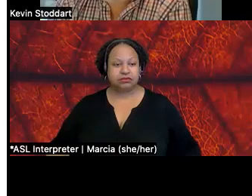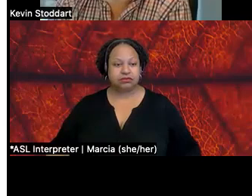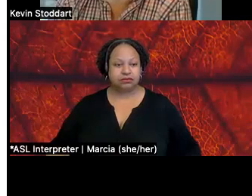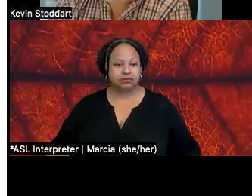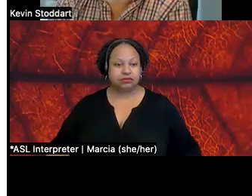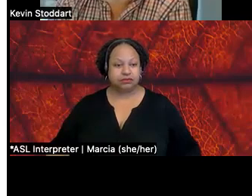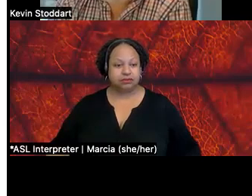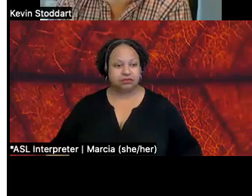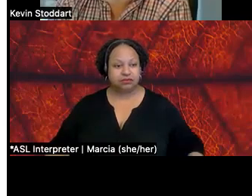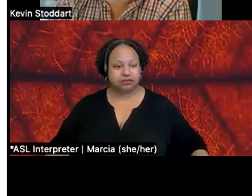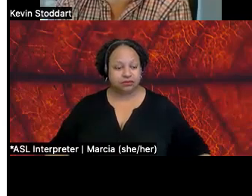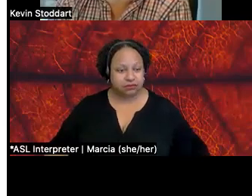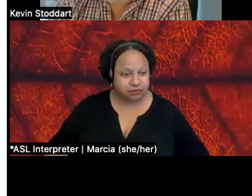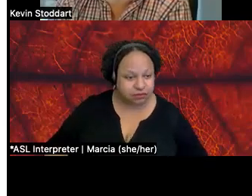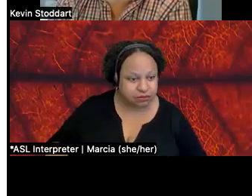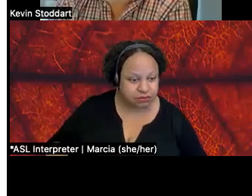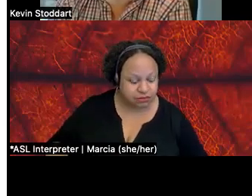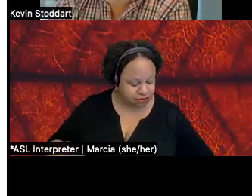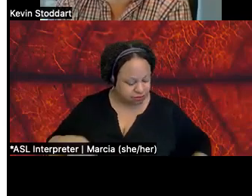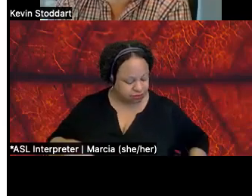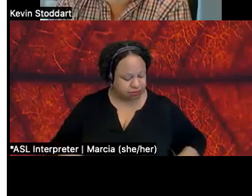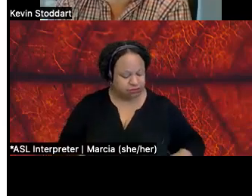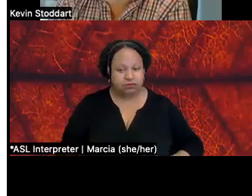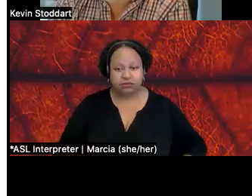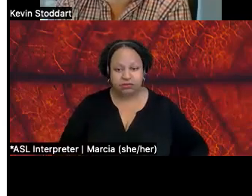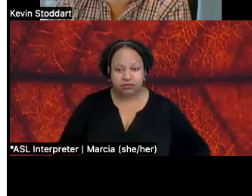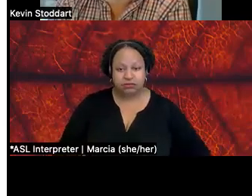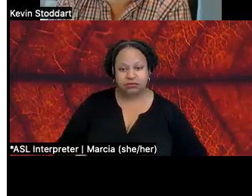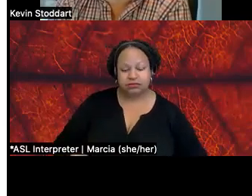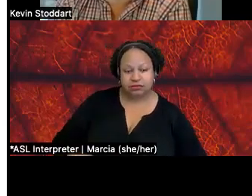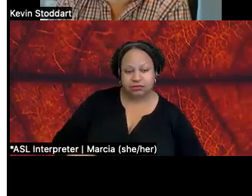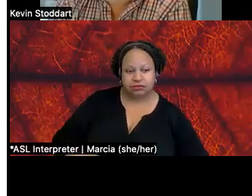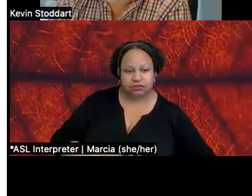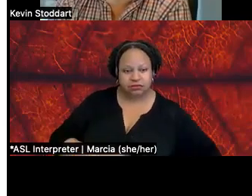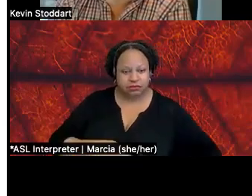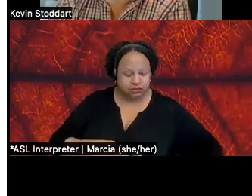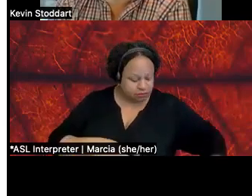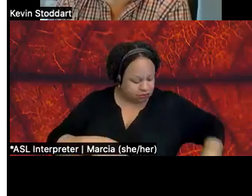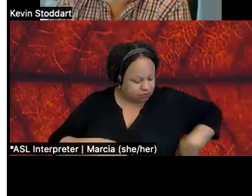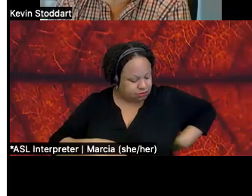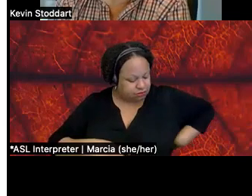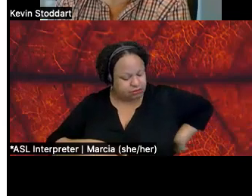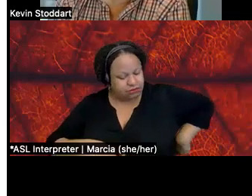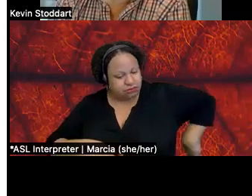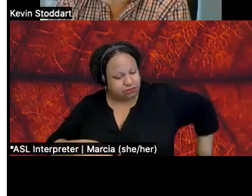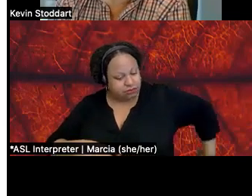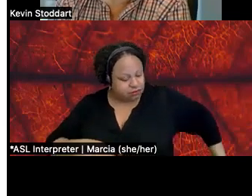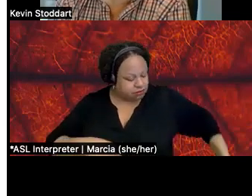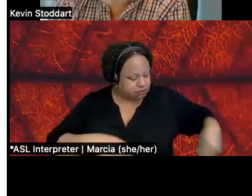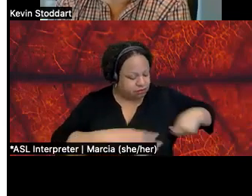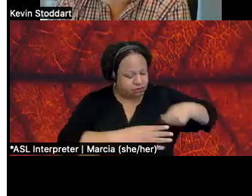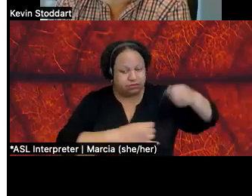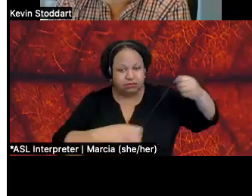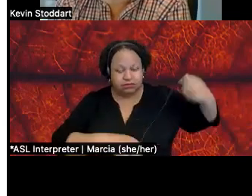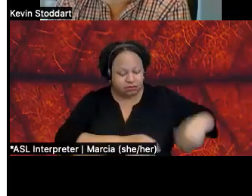most frequent diagnosis was an anxiety disorder that's at 45%.